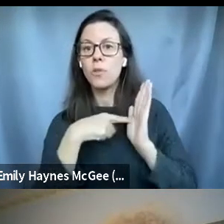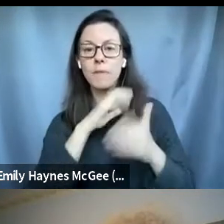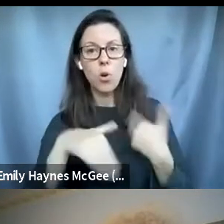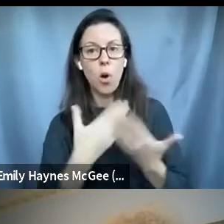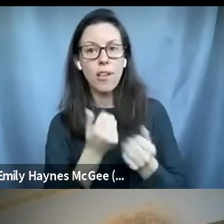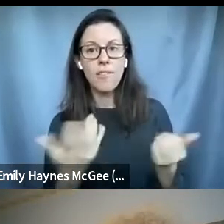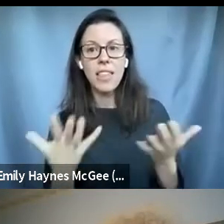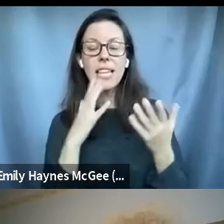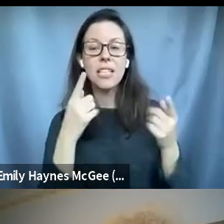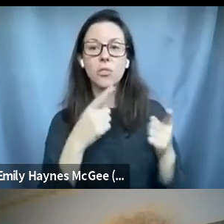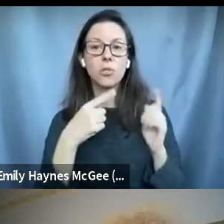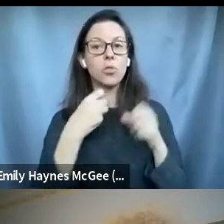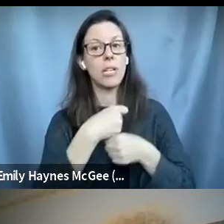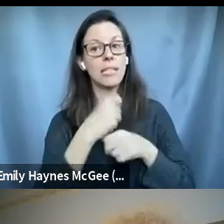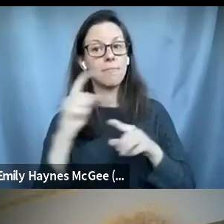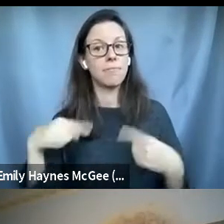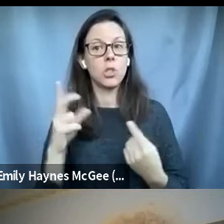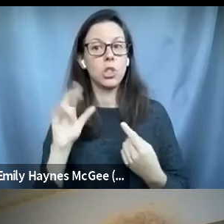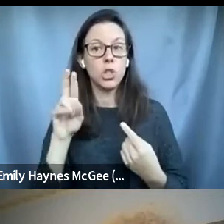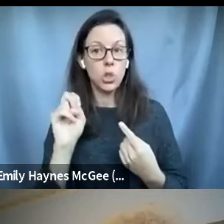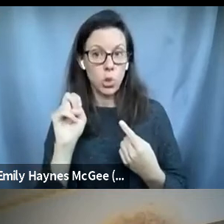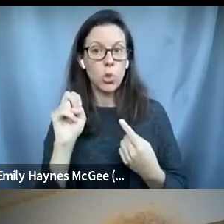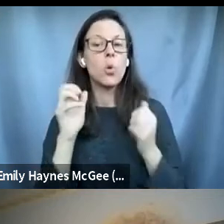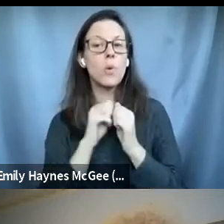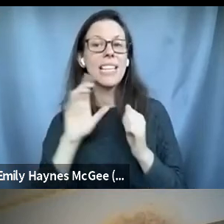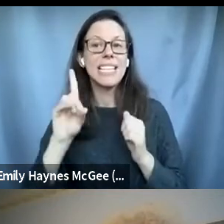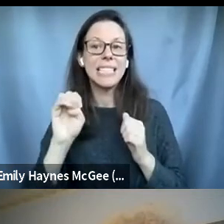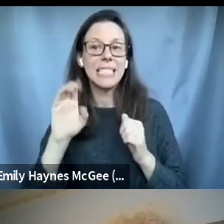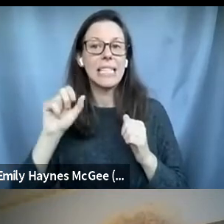the month of June, with De caping, all of the art that's been creating there but it